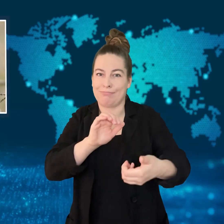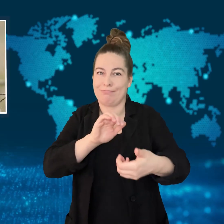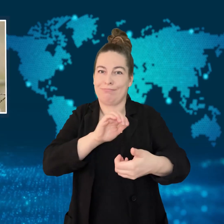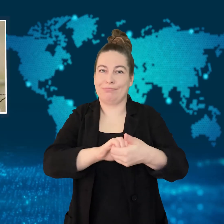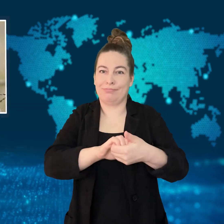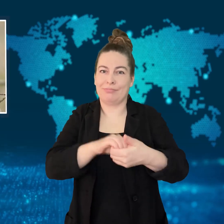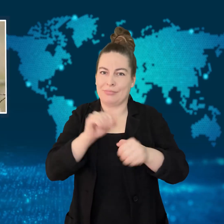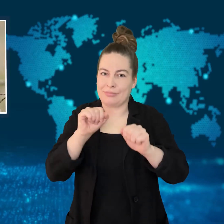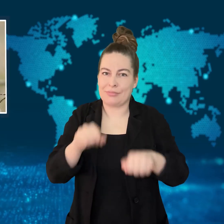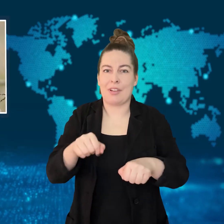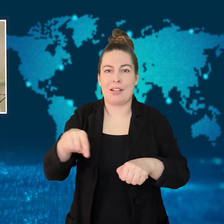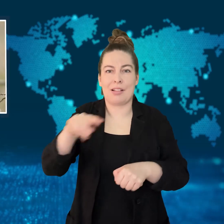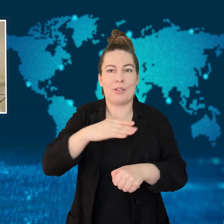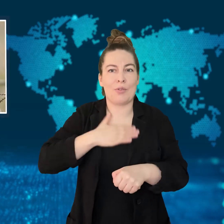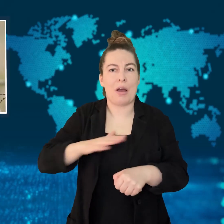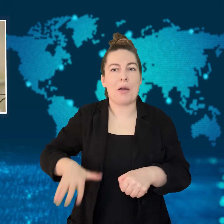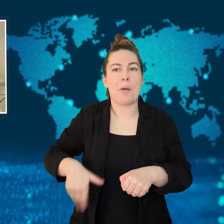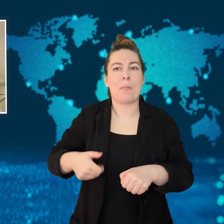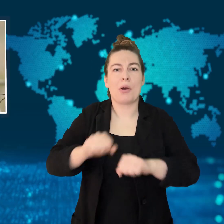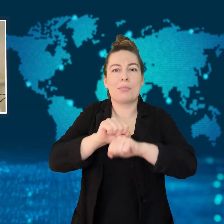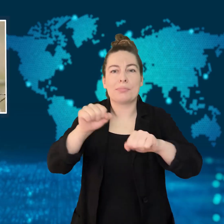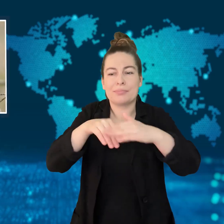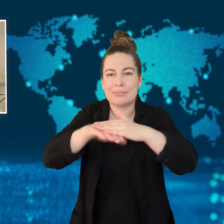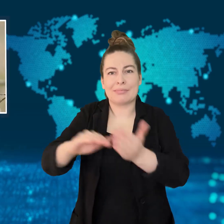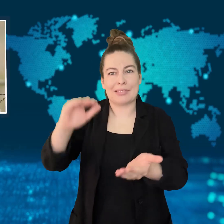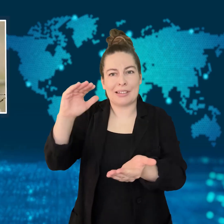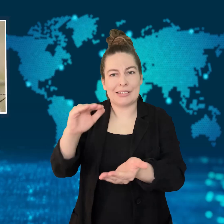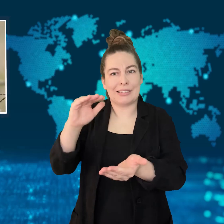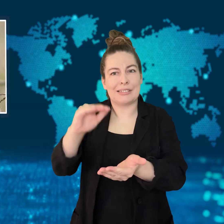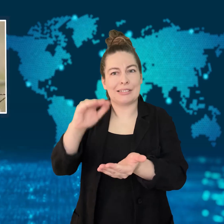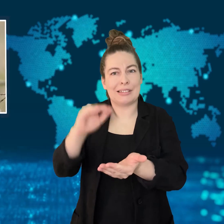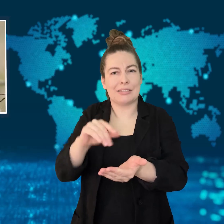The country had hoped to be mine-free by 2025,